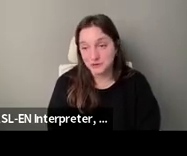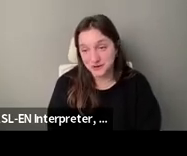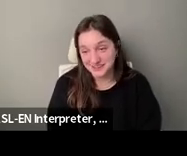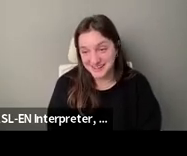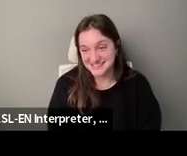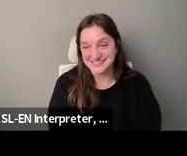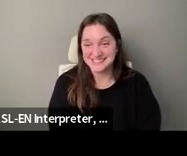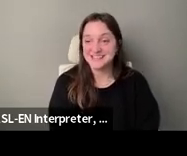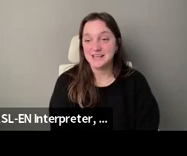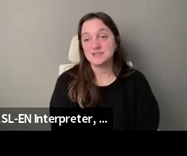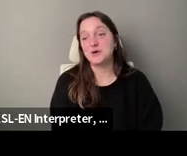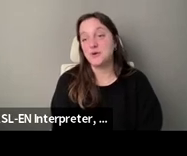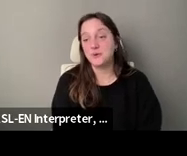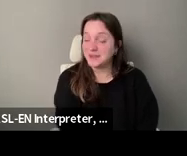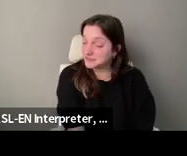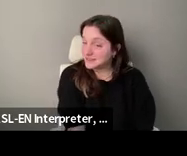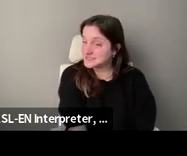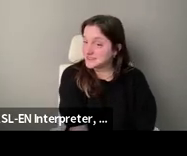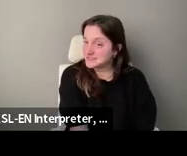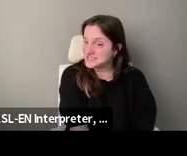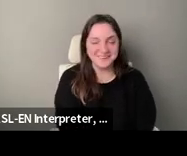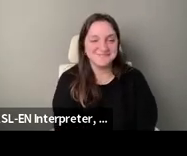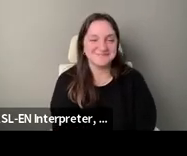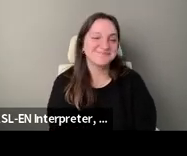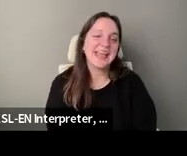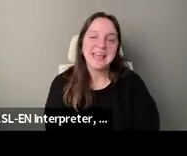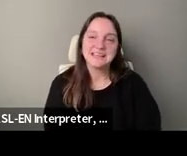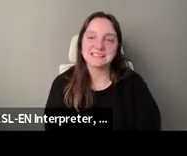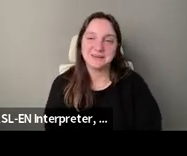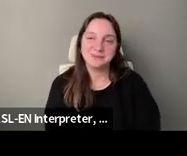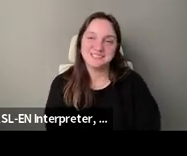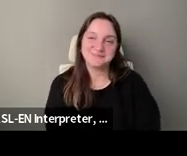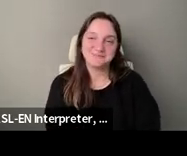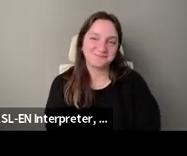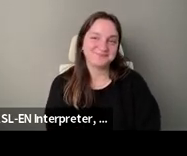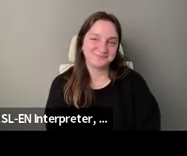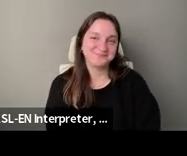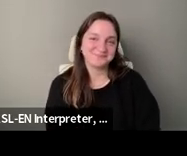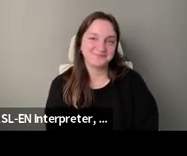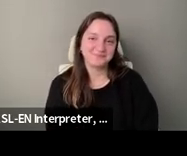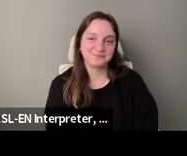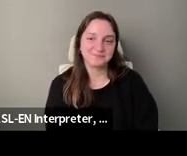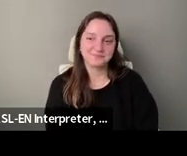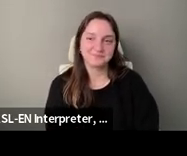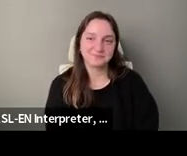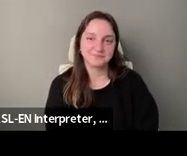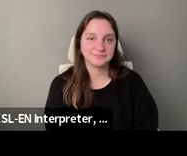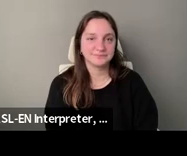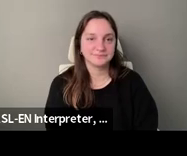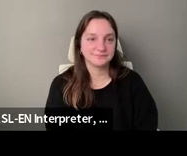classes every day. Next slide, please.